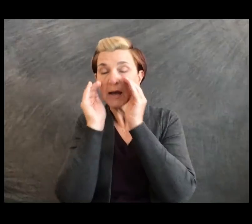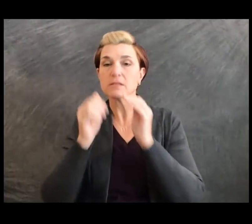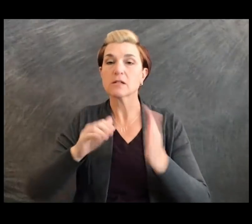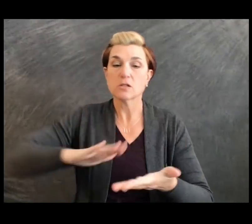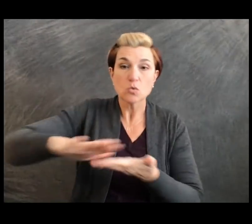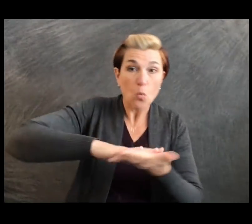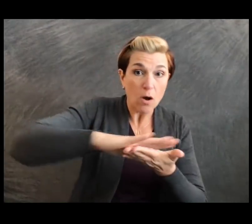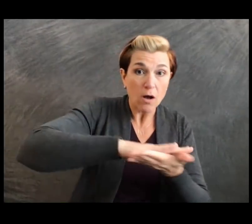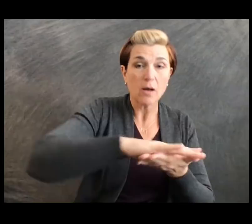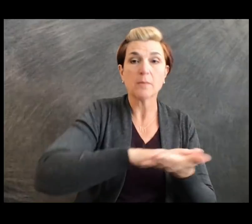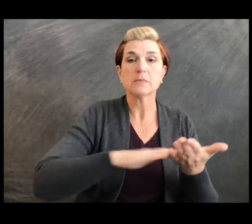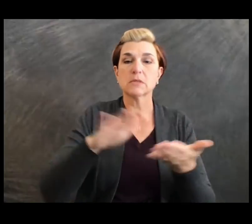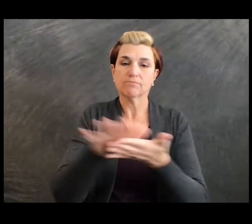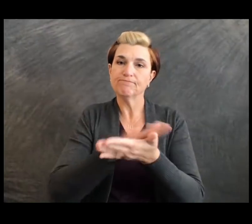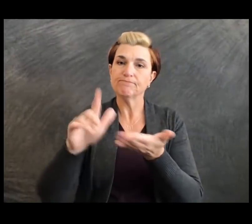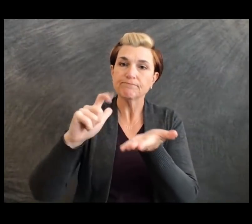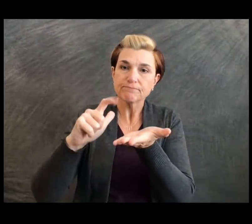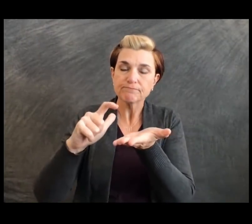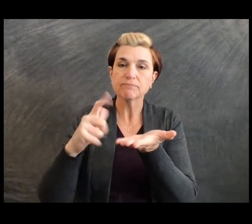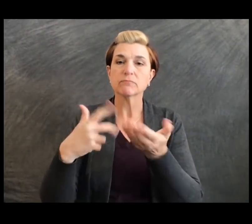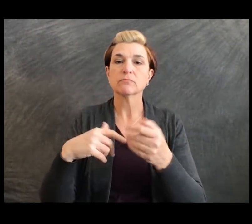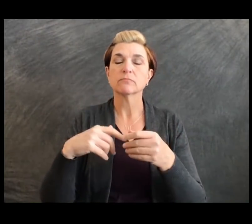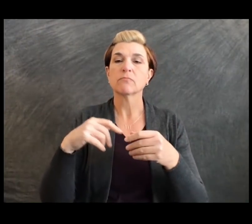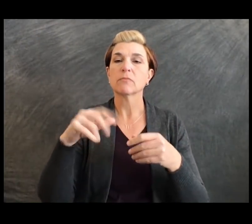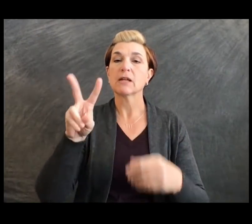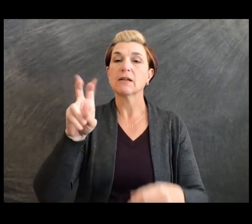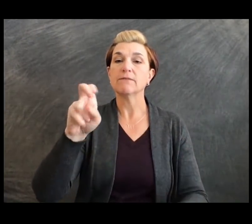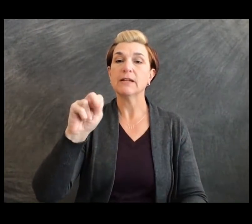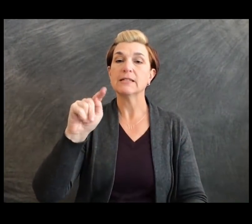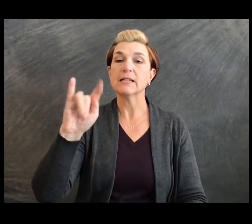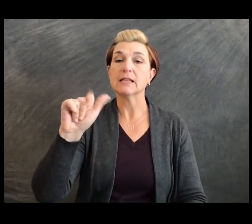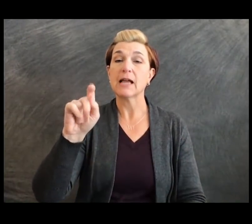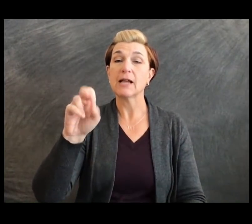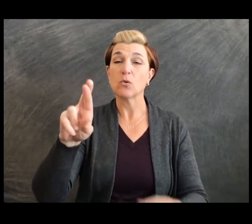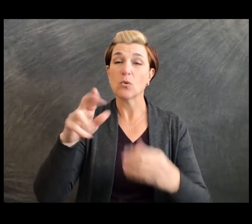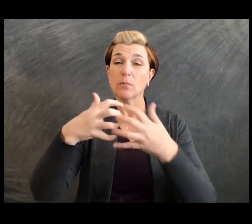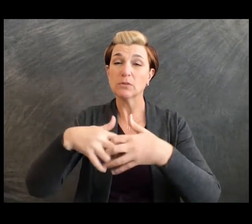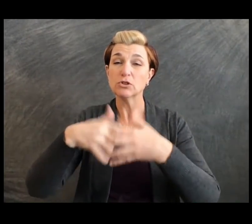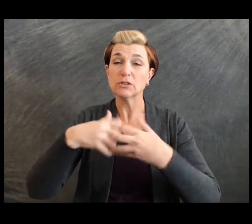ventilators and everything else is there's a move on that's incredible